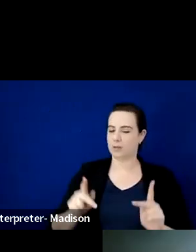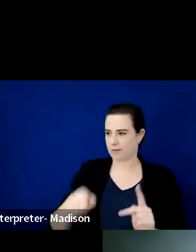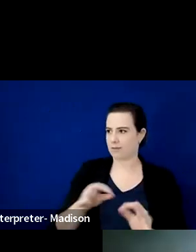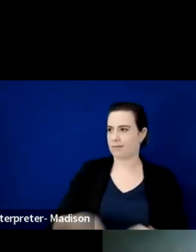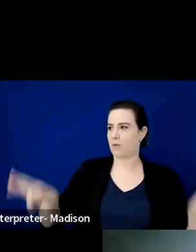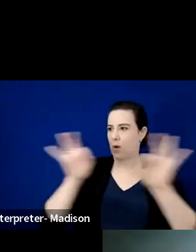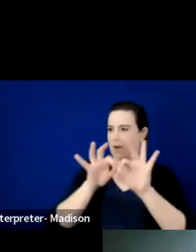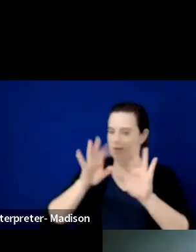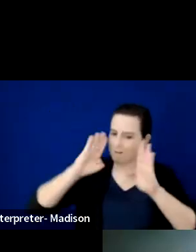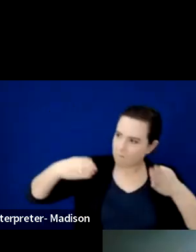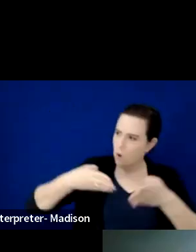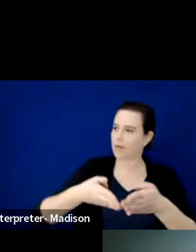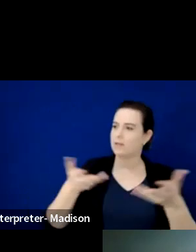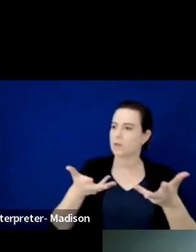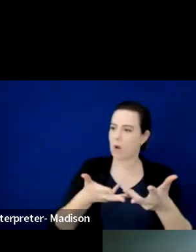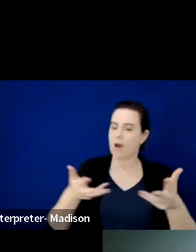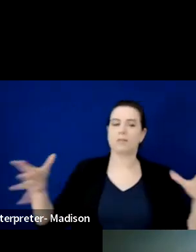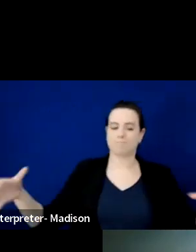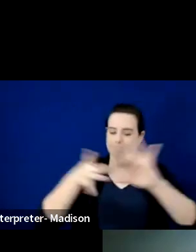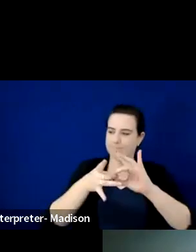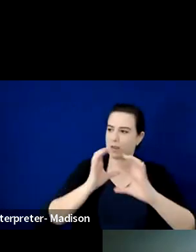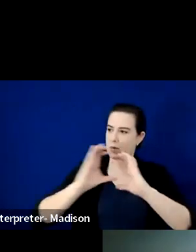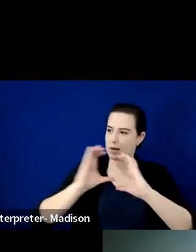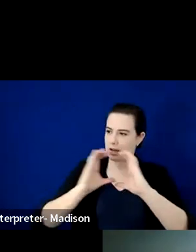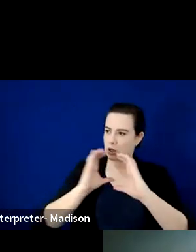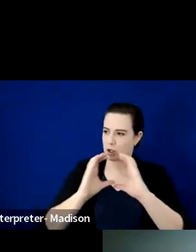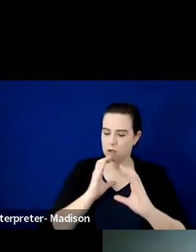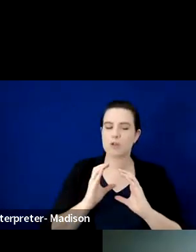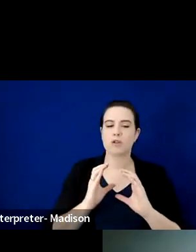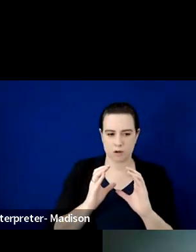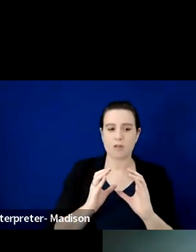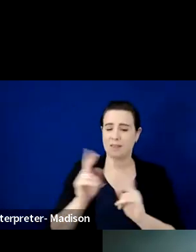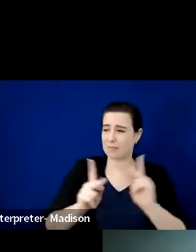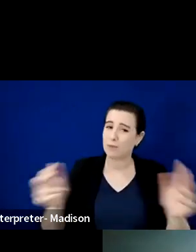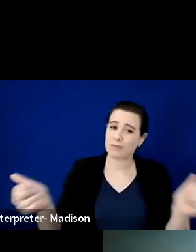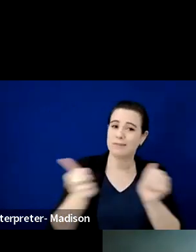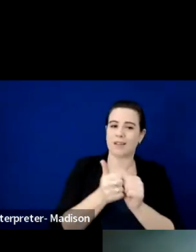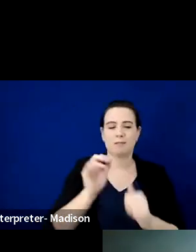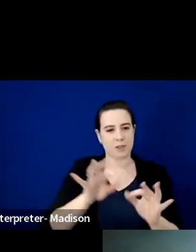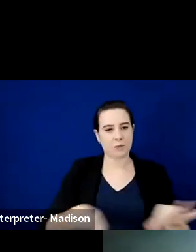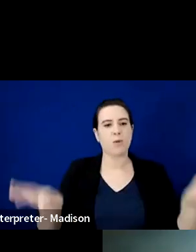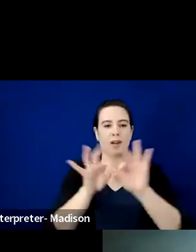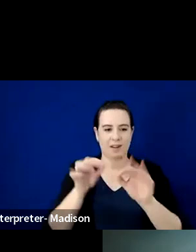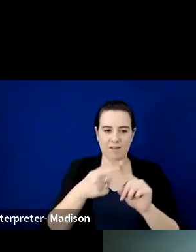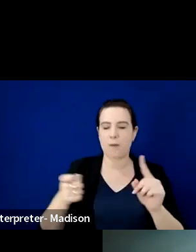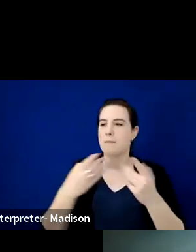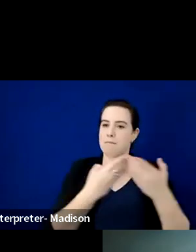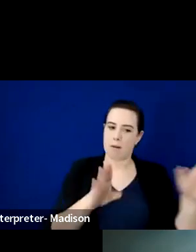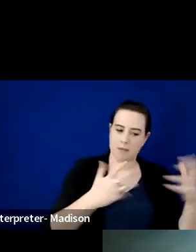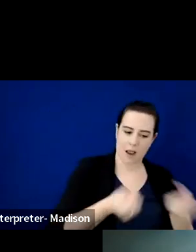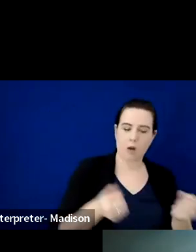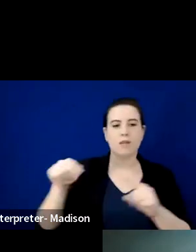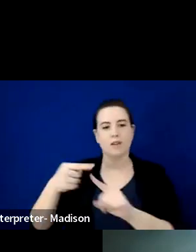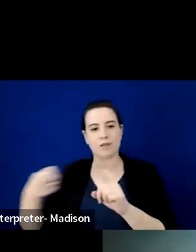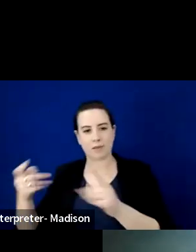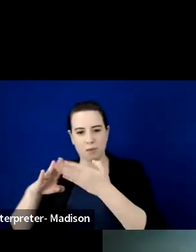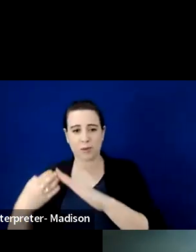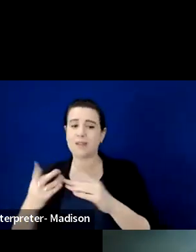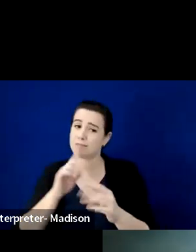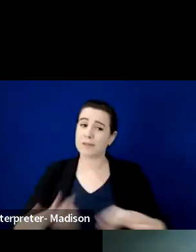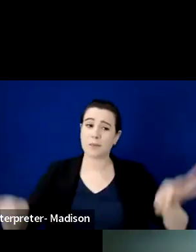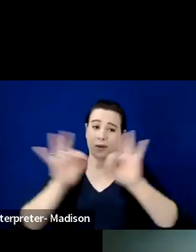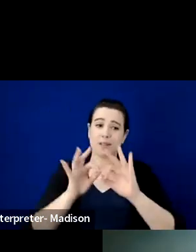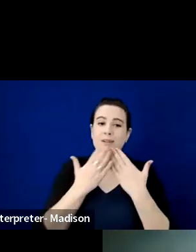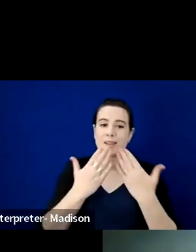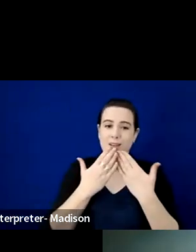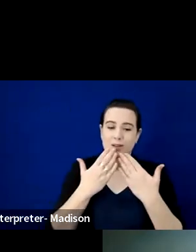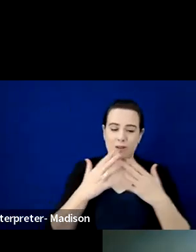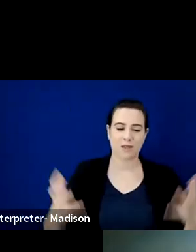And I think it is important --